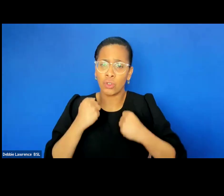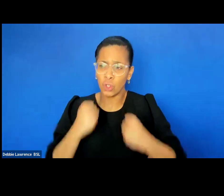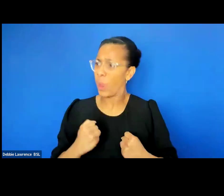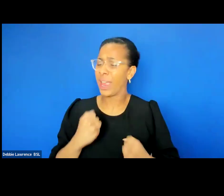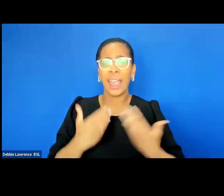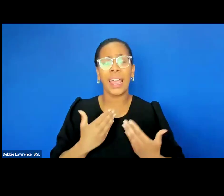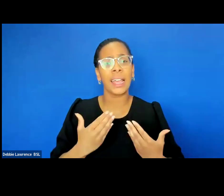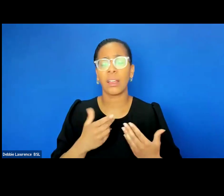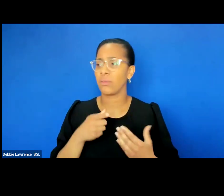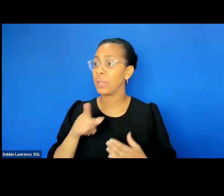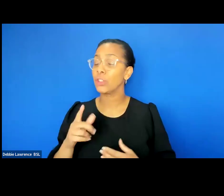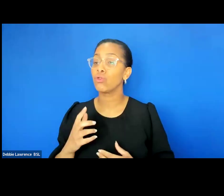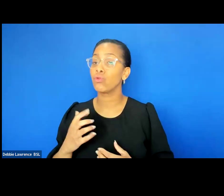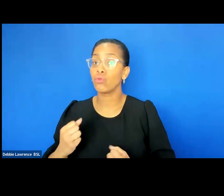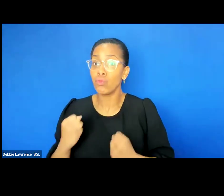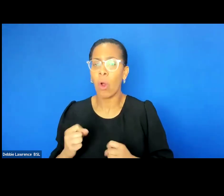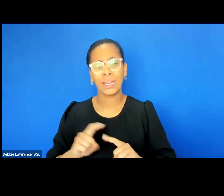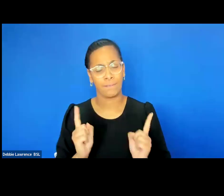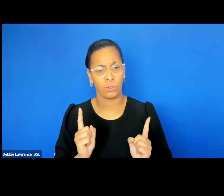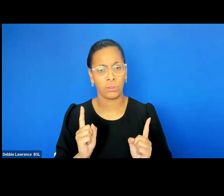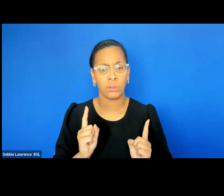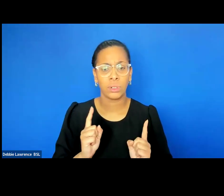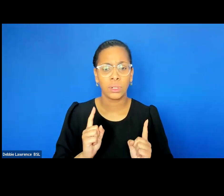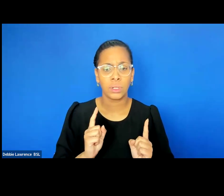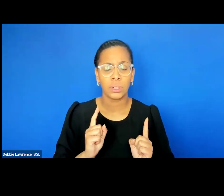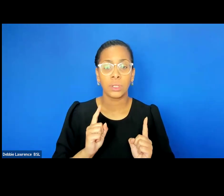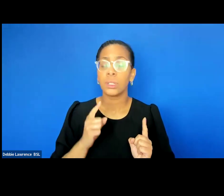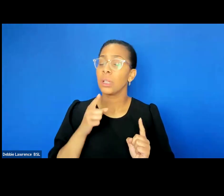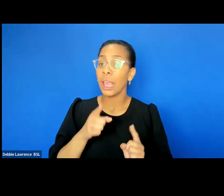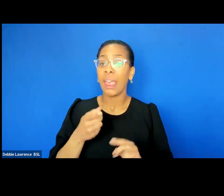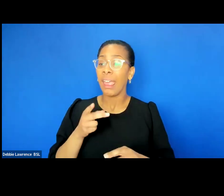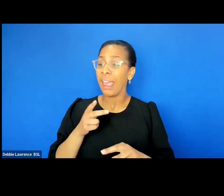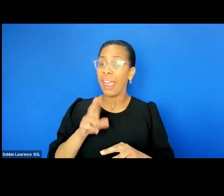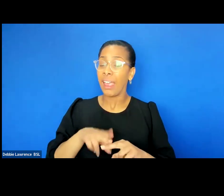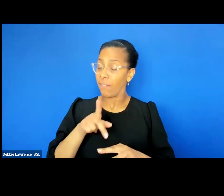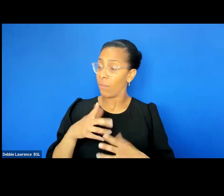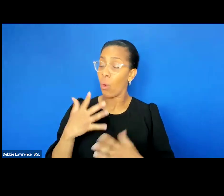strength in being vulnerable. And finally,